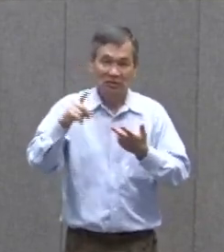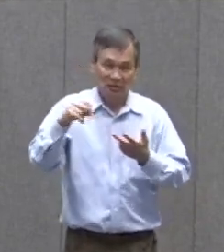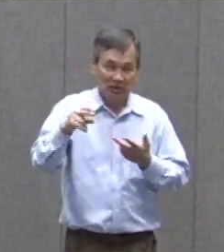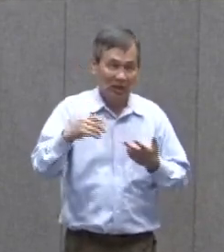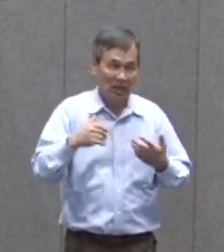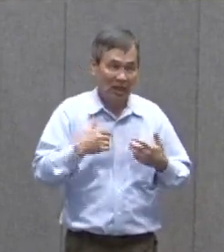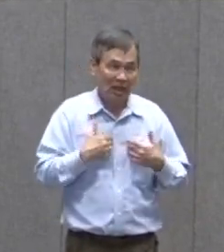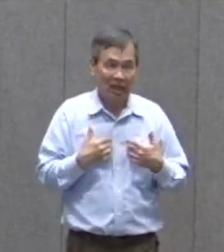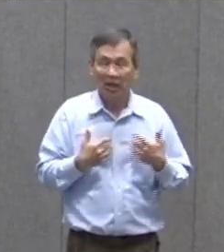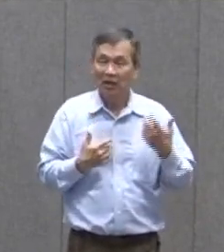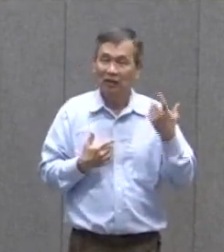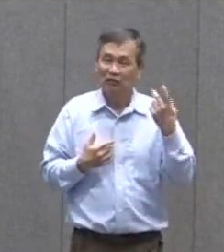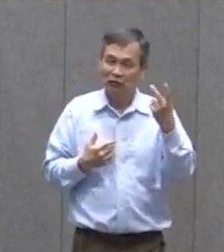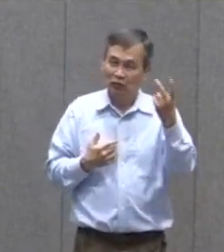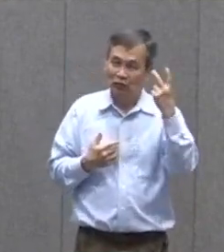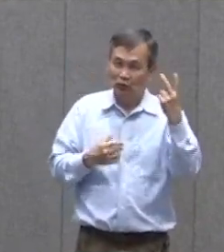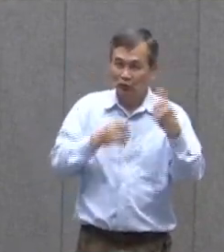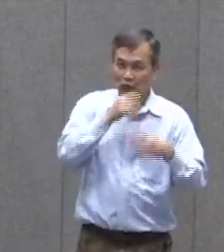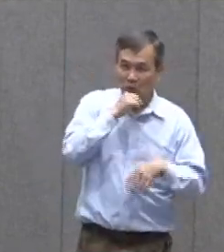Mine is orange, cut yours can be any color.